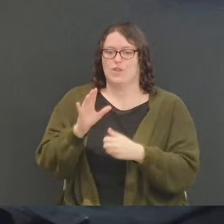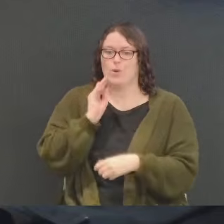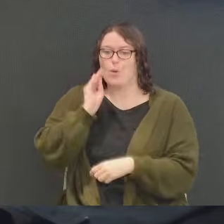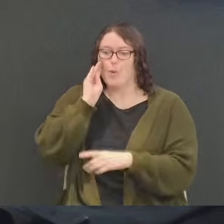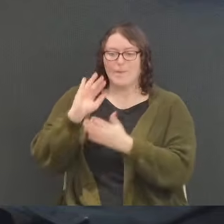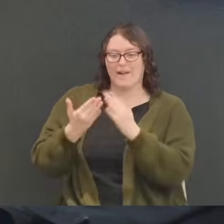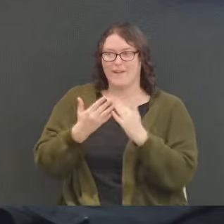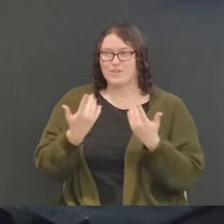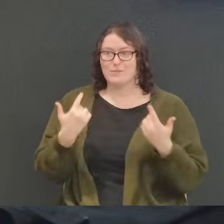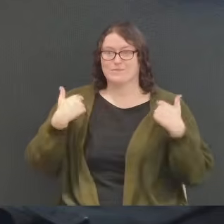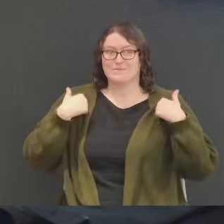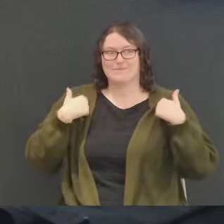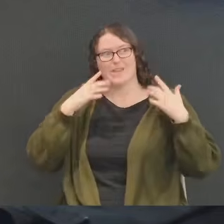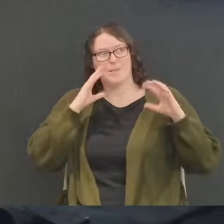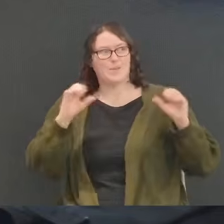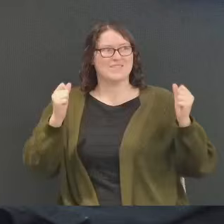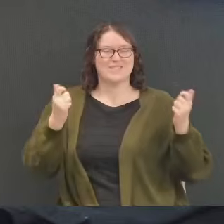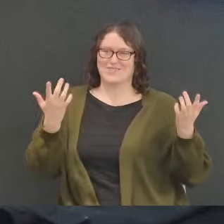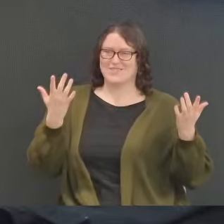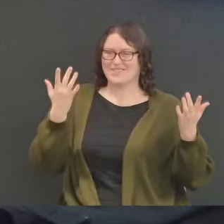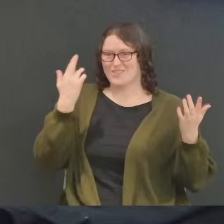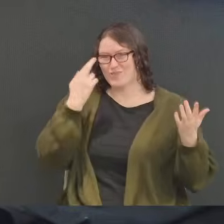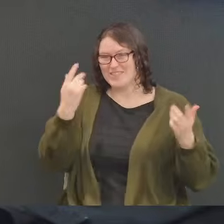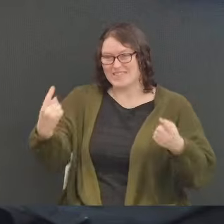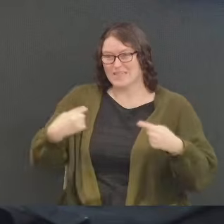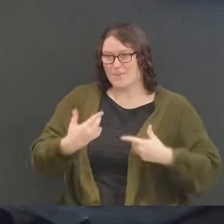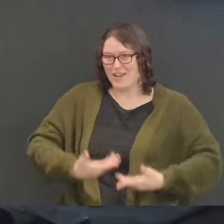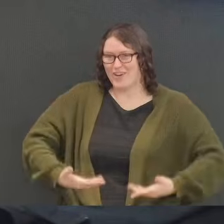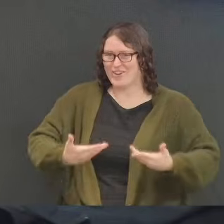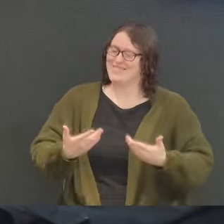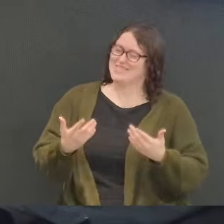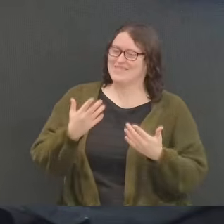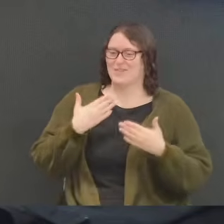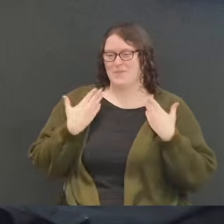that's me and that's why it's coming to Cincinnati and I'm glad of that. Um, but I wanted to make